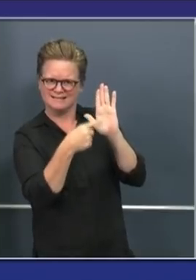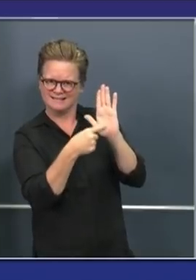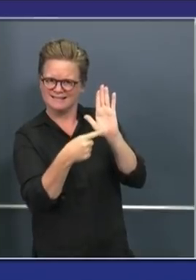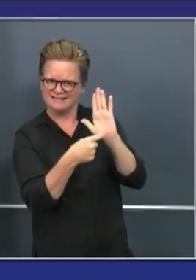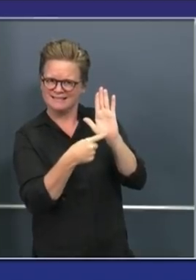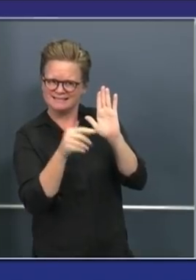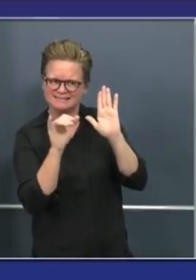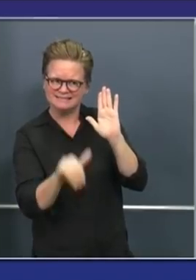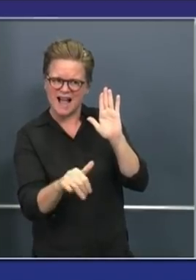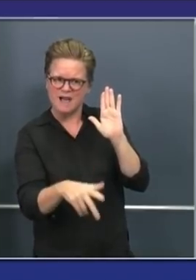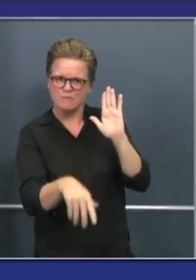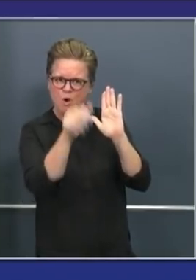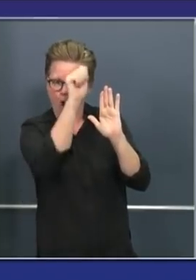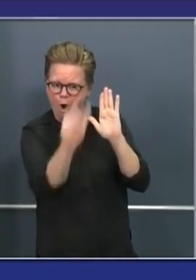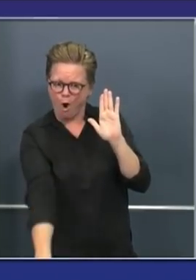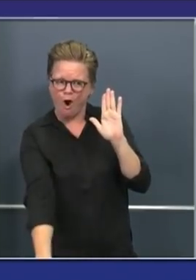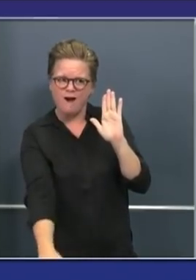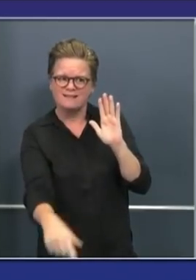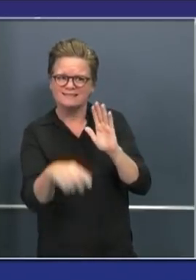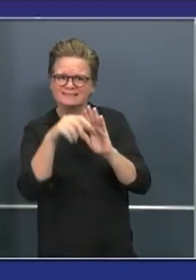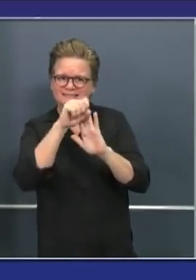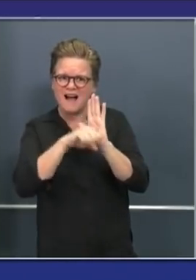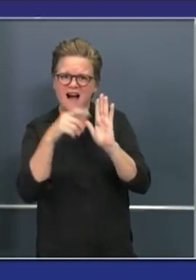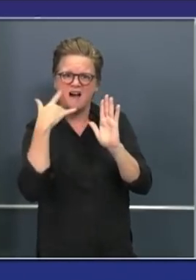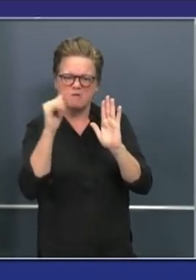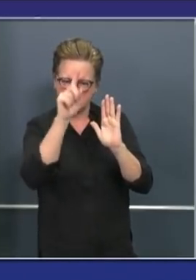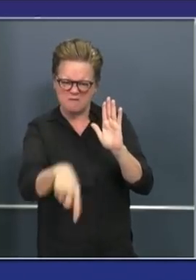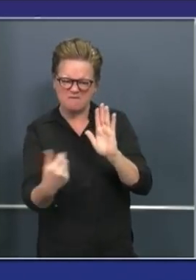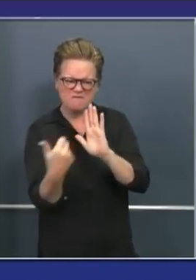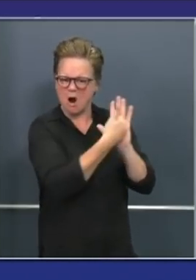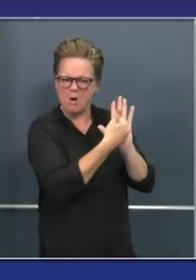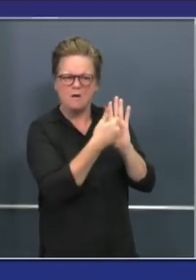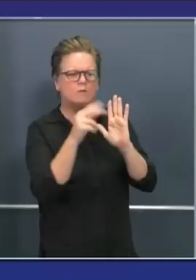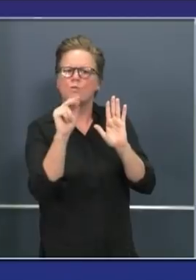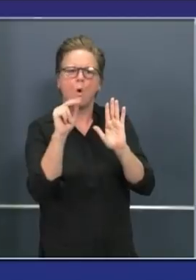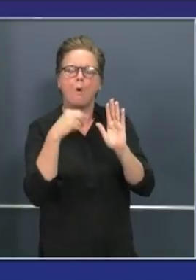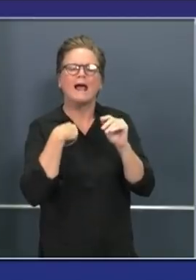WE PUT UP GUIDELINES THAT CREATE A FRAMEWORK OF HOW WE